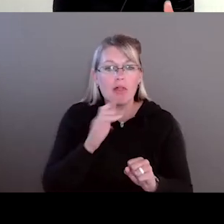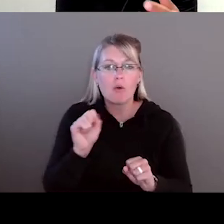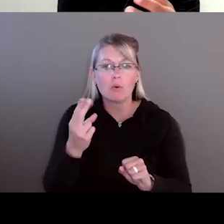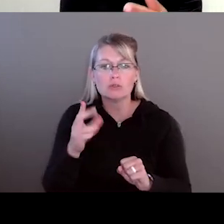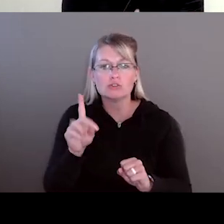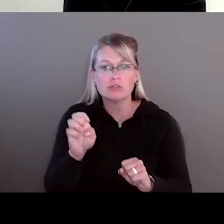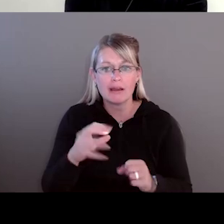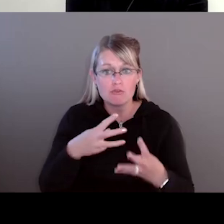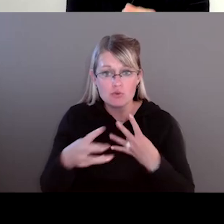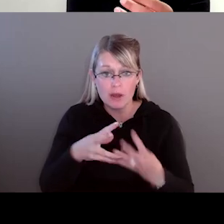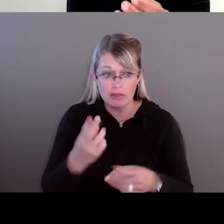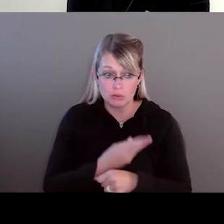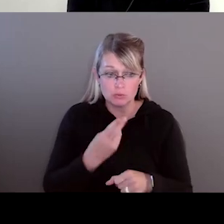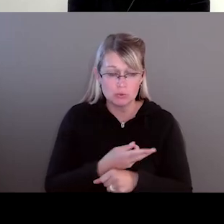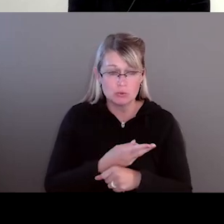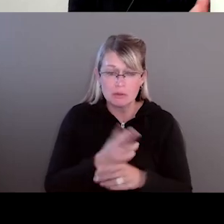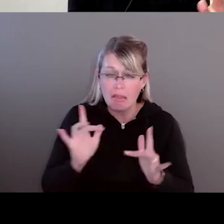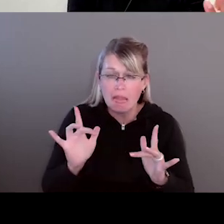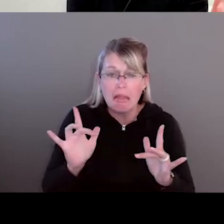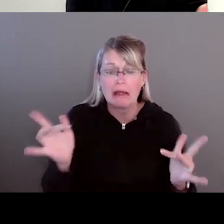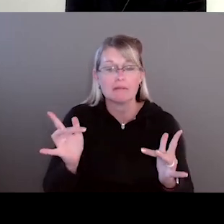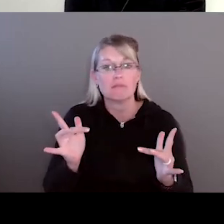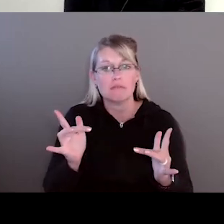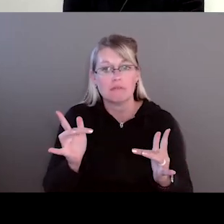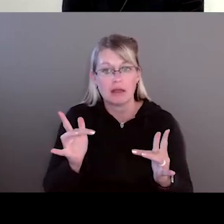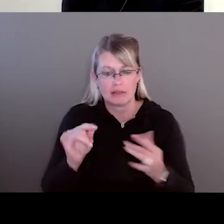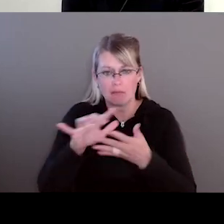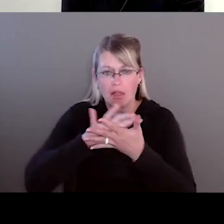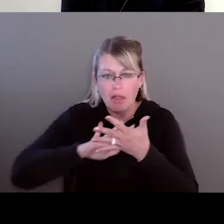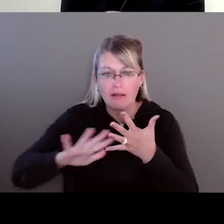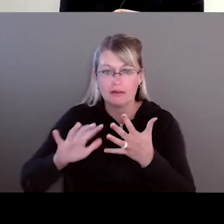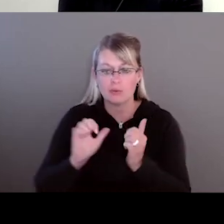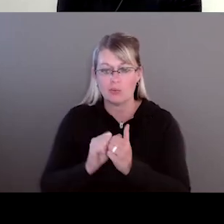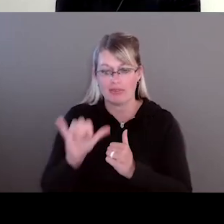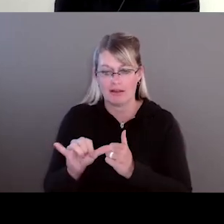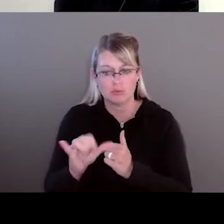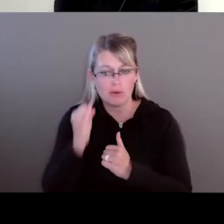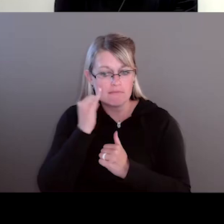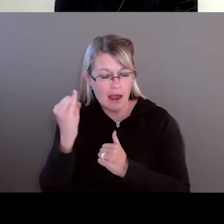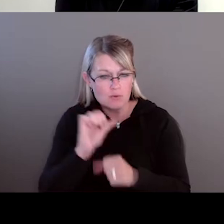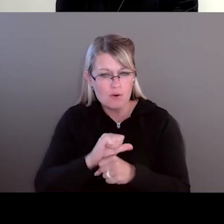that was being used was so light that it actually got washed out. Imagine working on an application